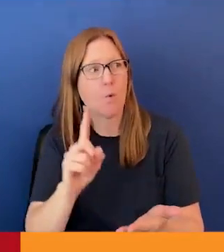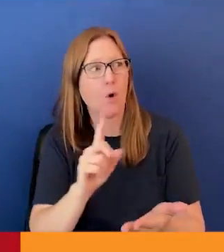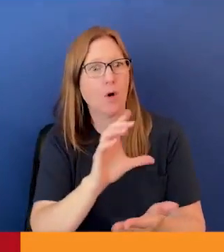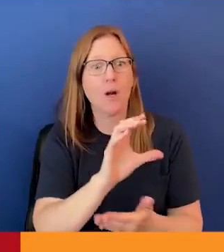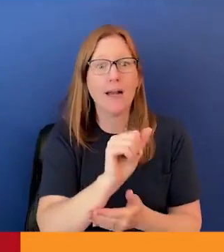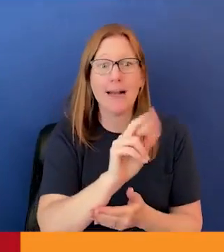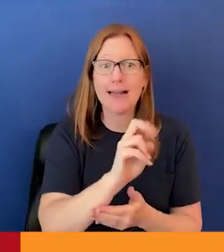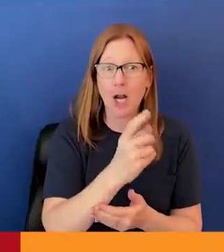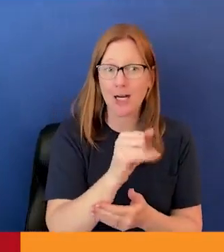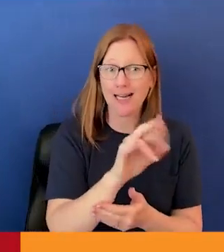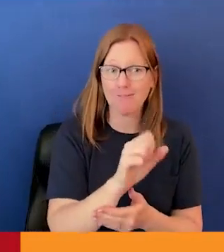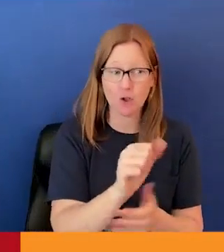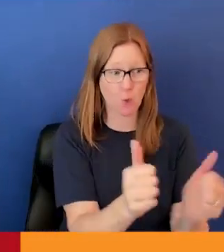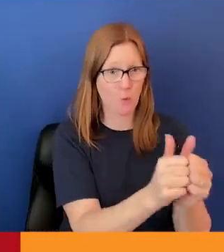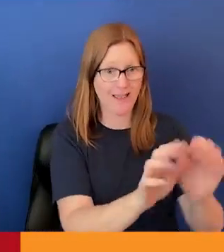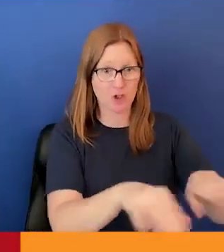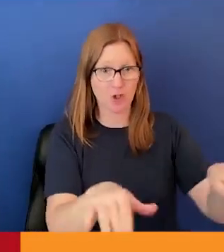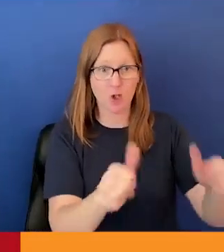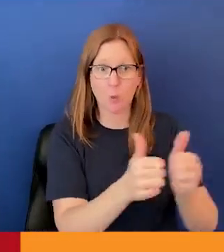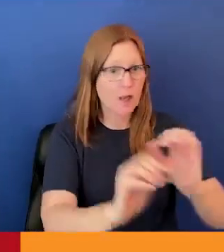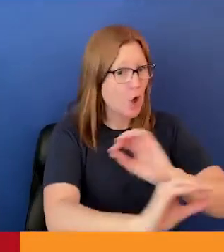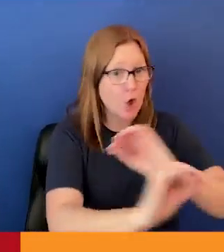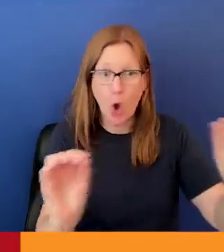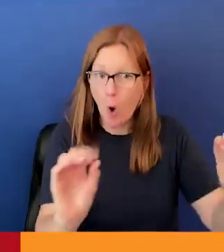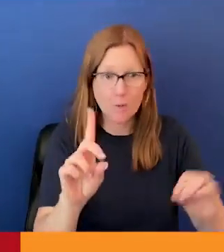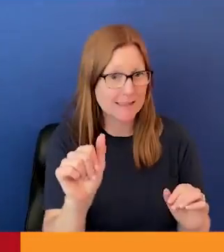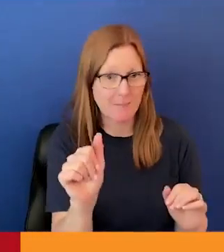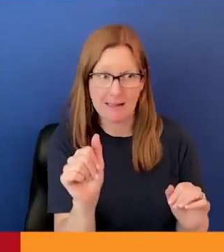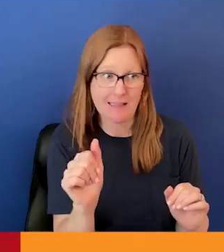without any type of disability, then, it would not be eligible.